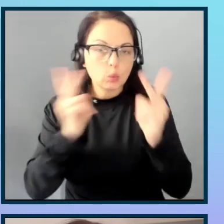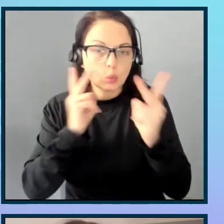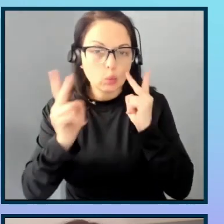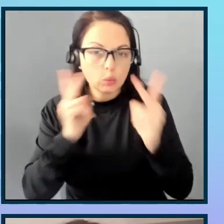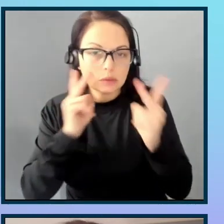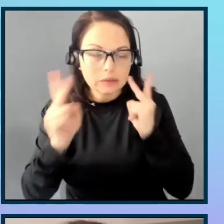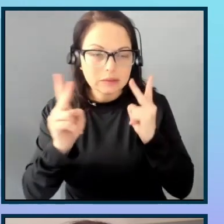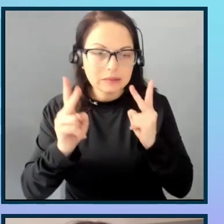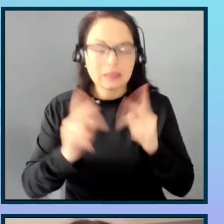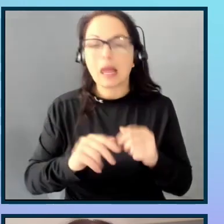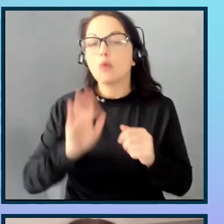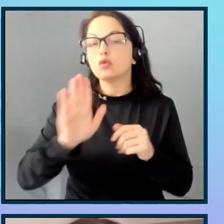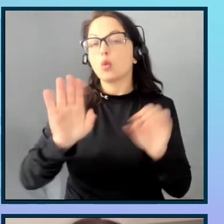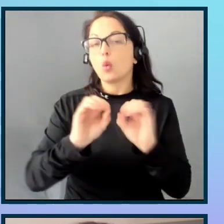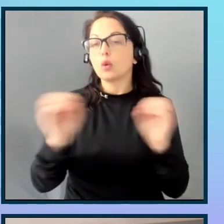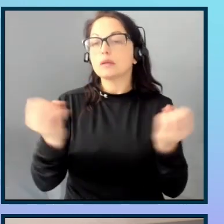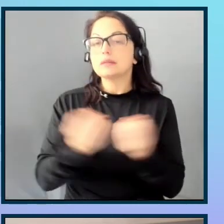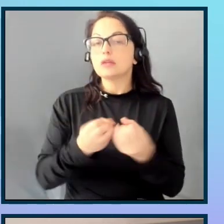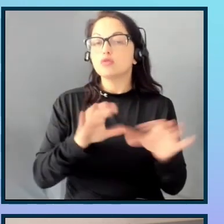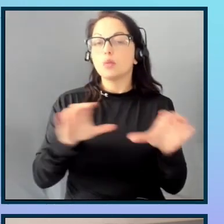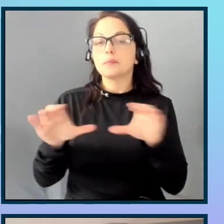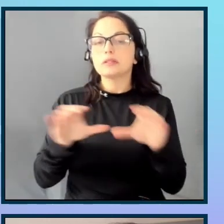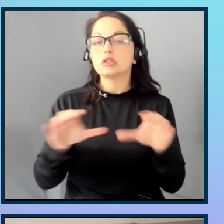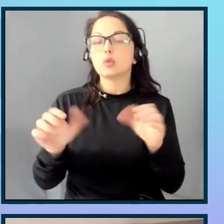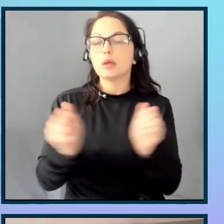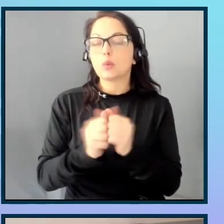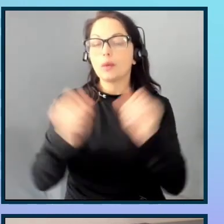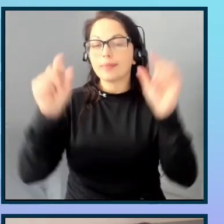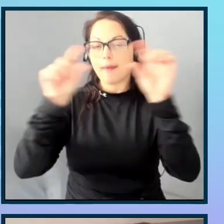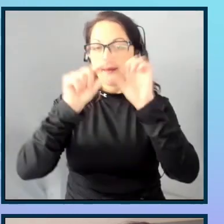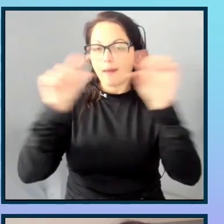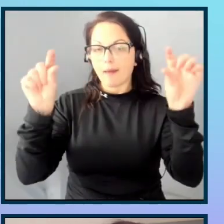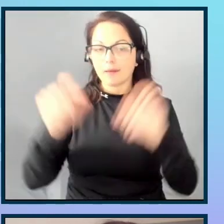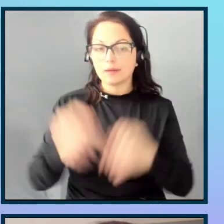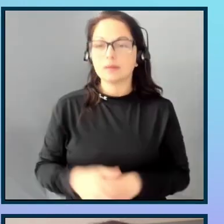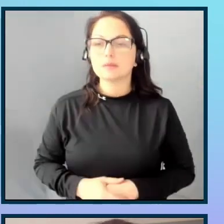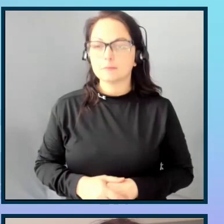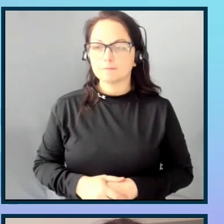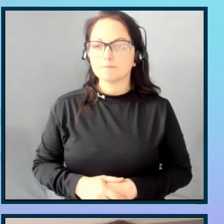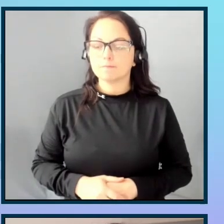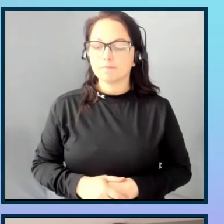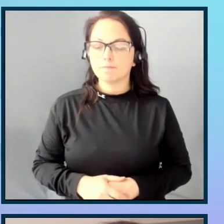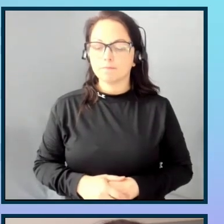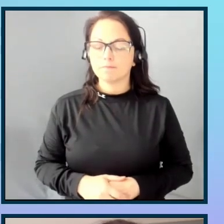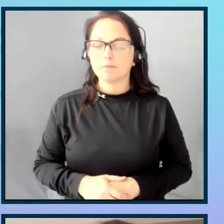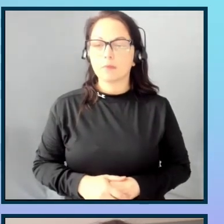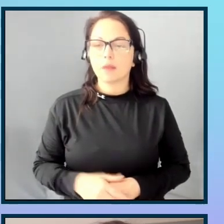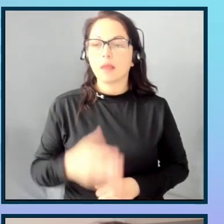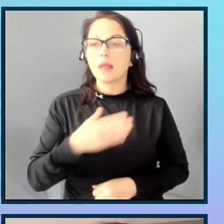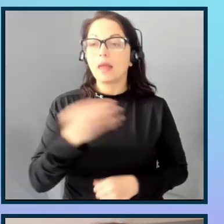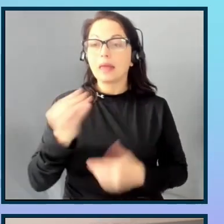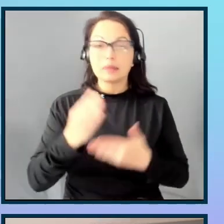might be doing in terms of its headings. And there is some room above the minimum as well.